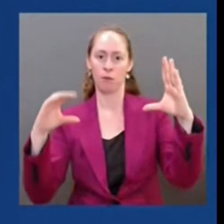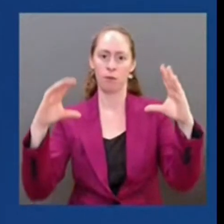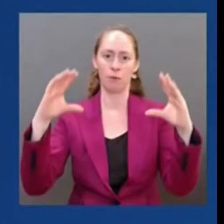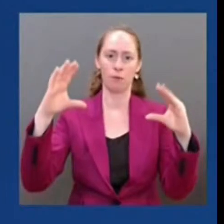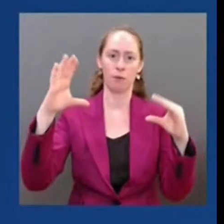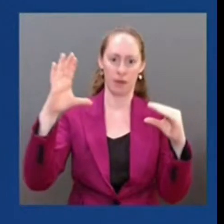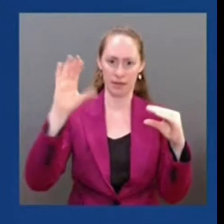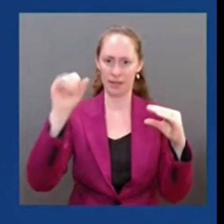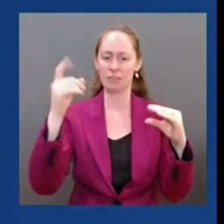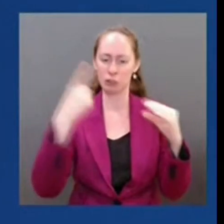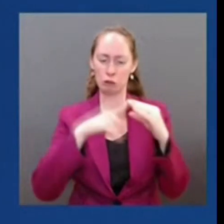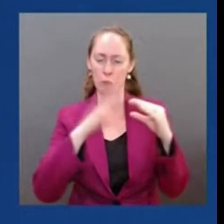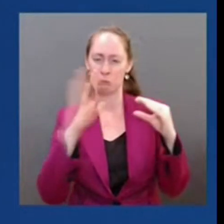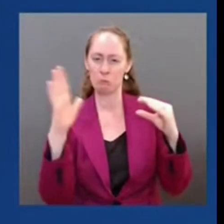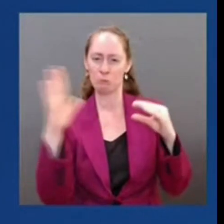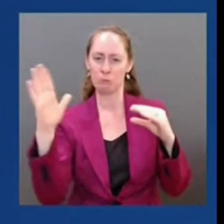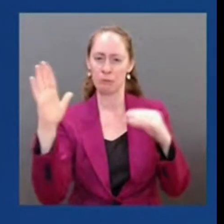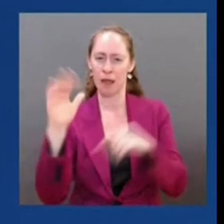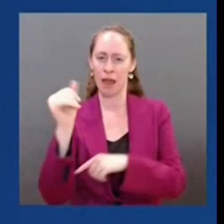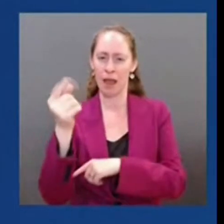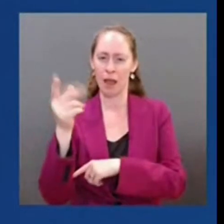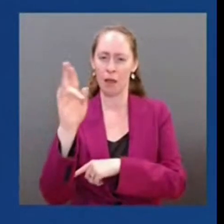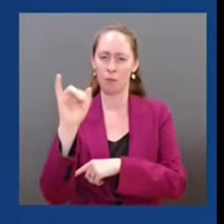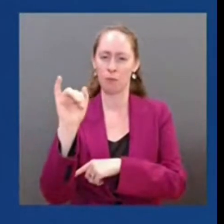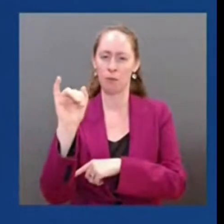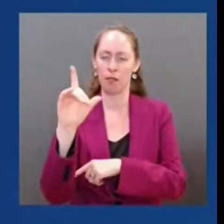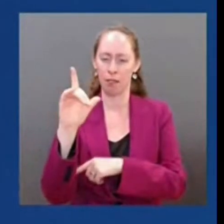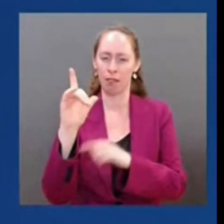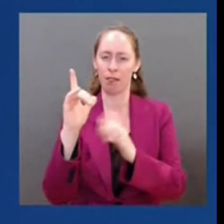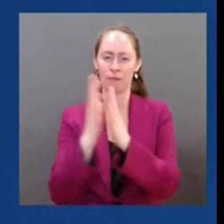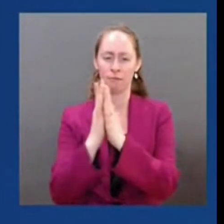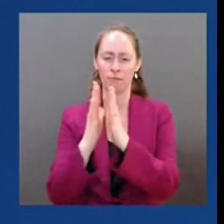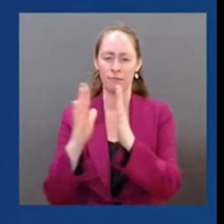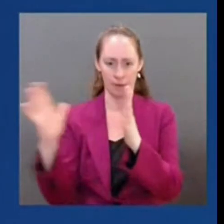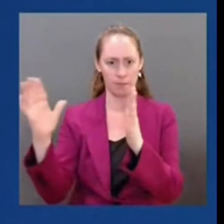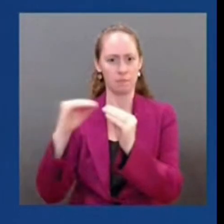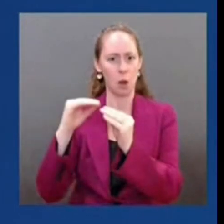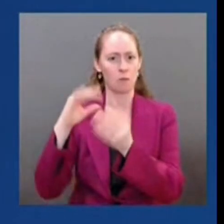LARGER AND LARGER UNTIL AROUND APRIL, THE BEGINNING OF APRIL,